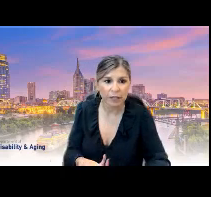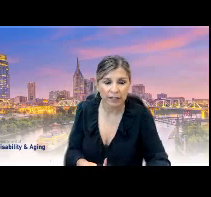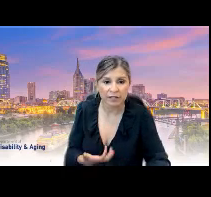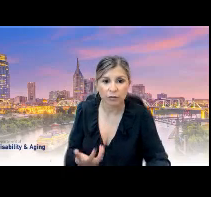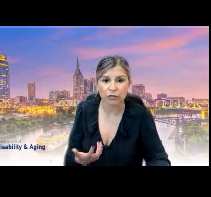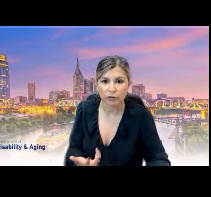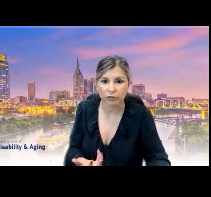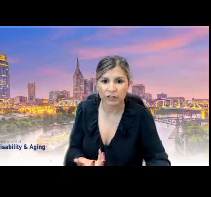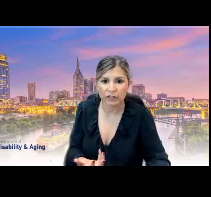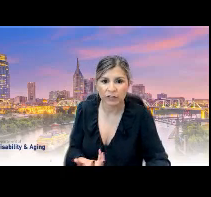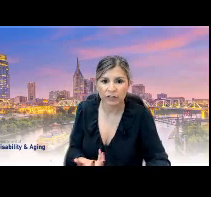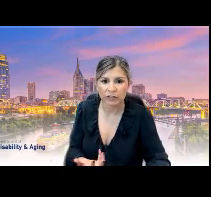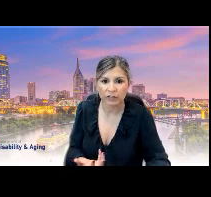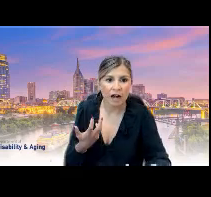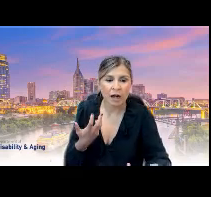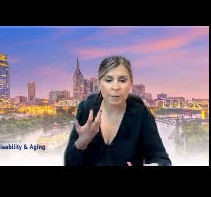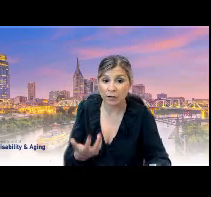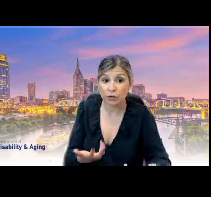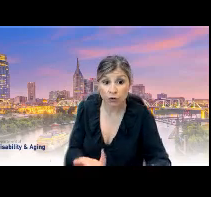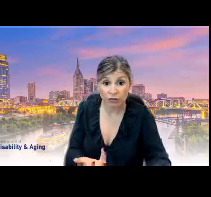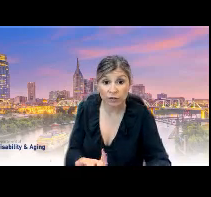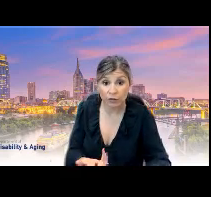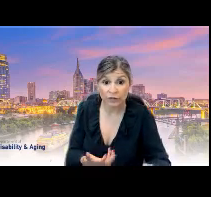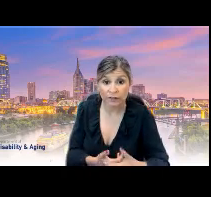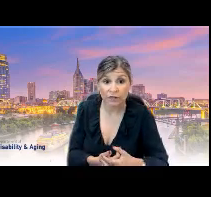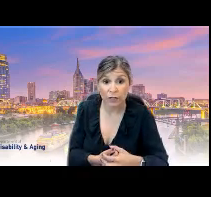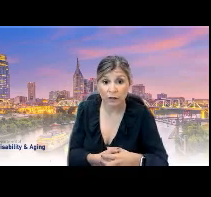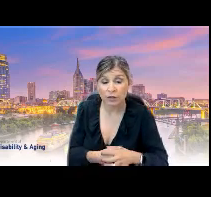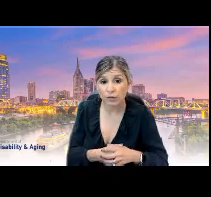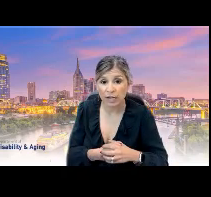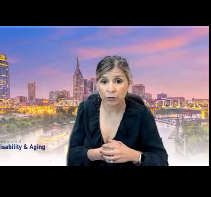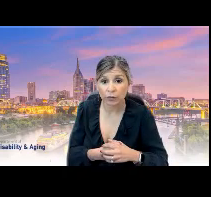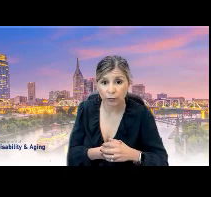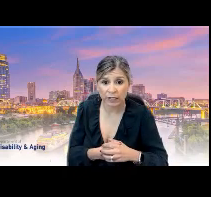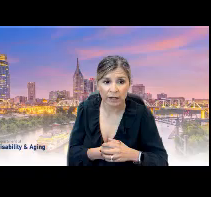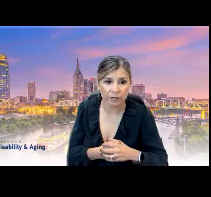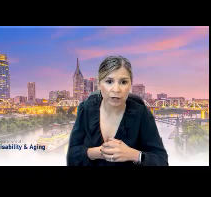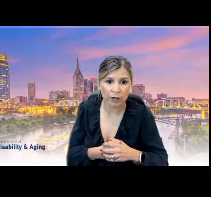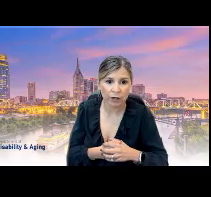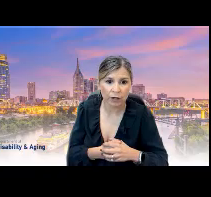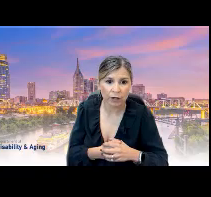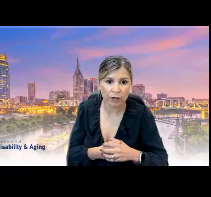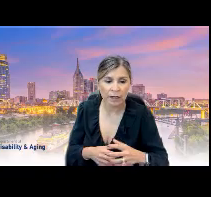community planning and social services and nutrition services fall under Title 3 of the OAA.